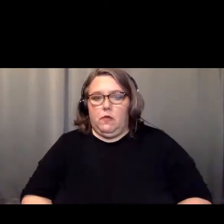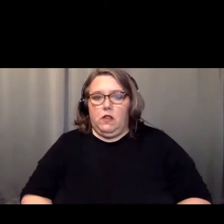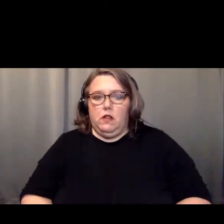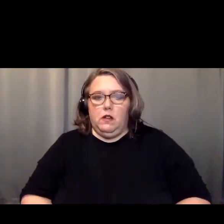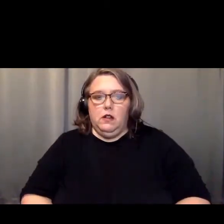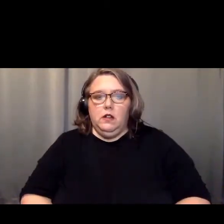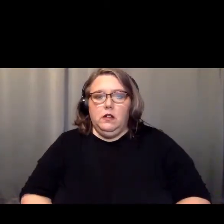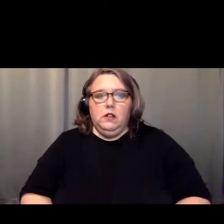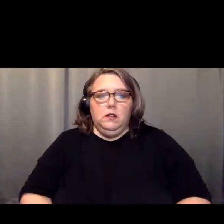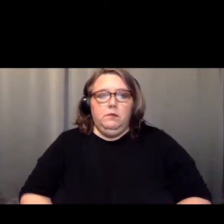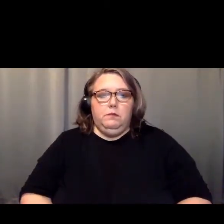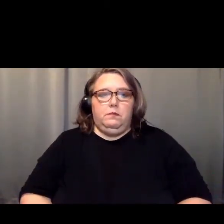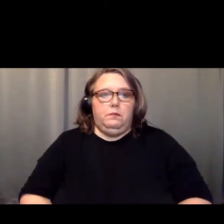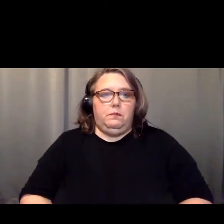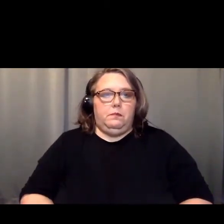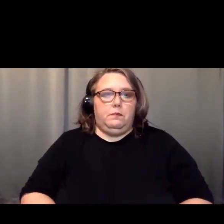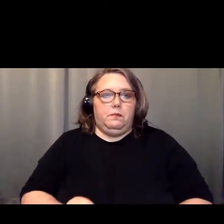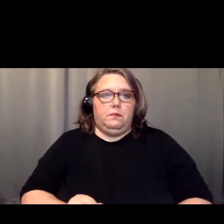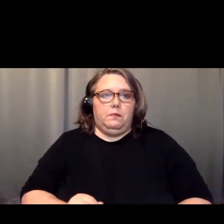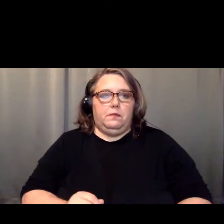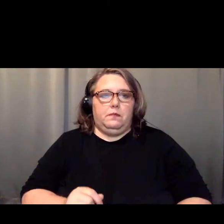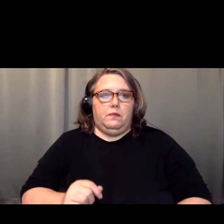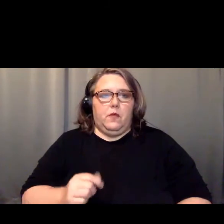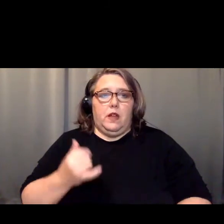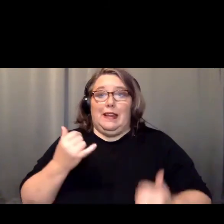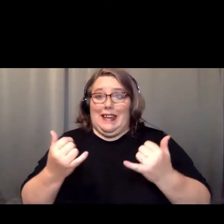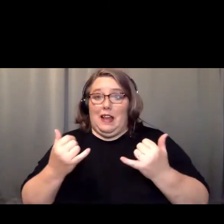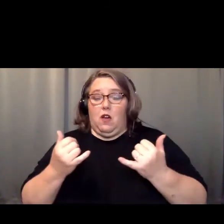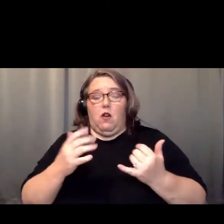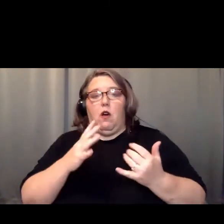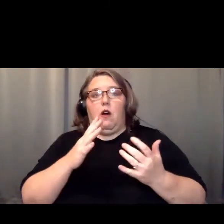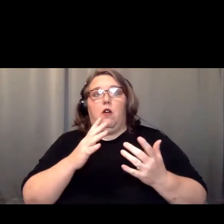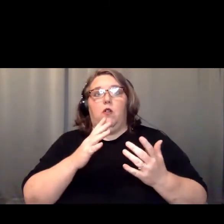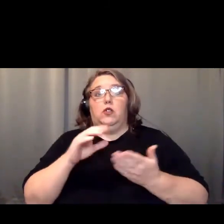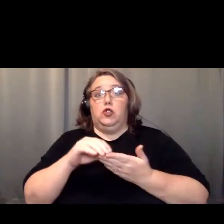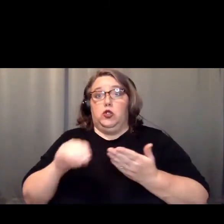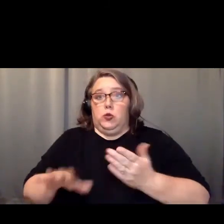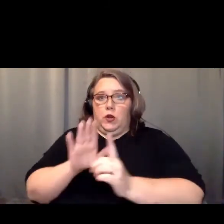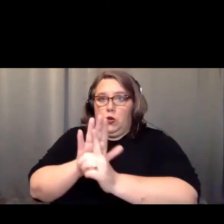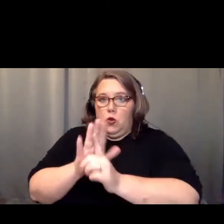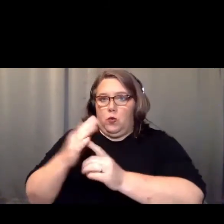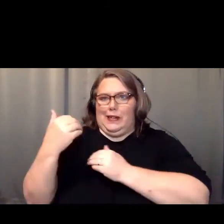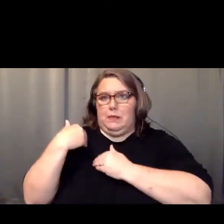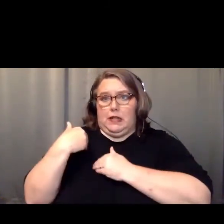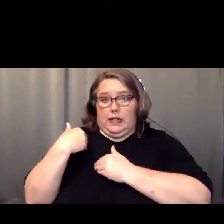So, that kind of gets us into what your responsibilities as a student are.